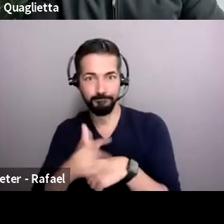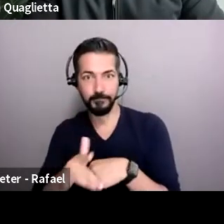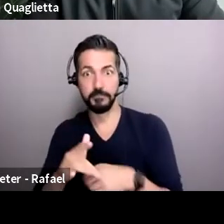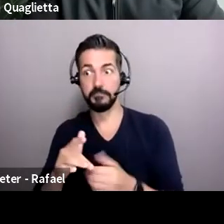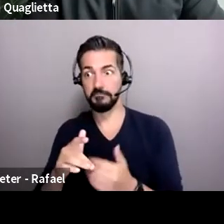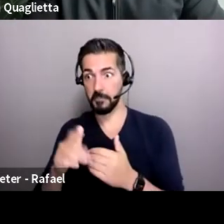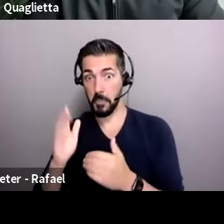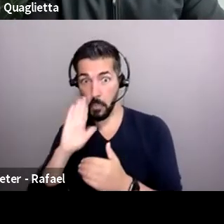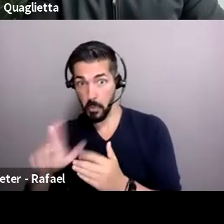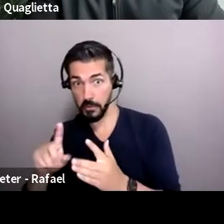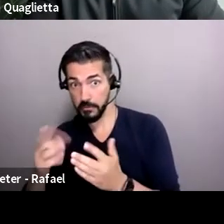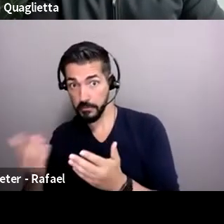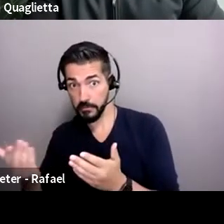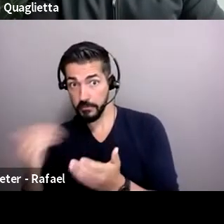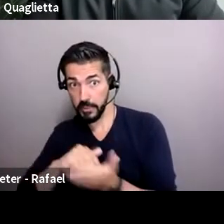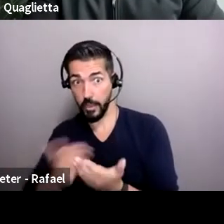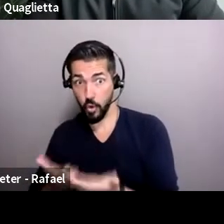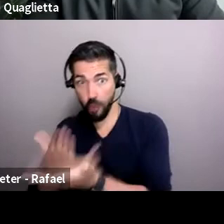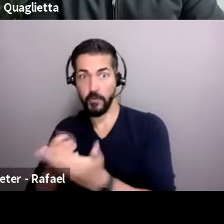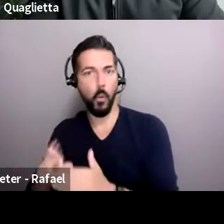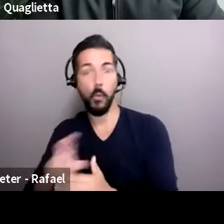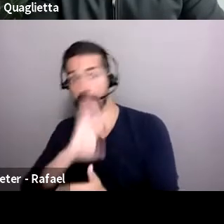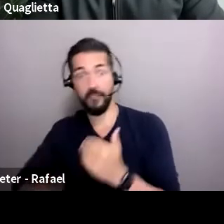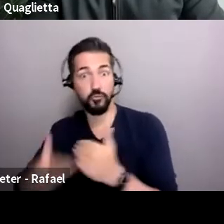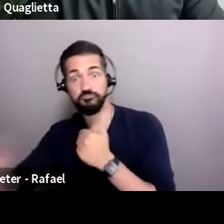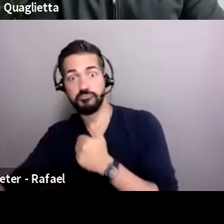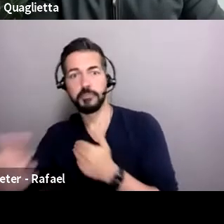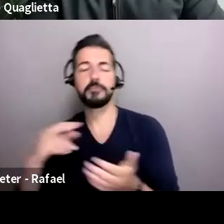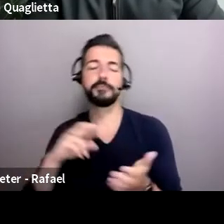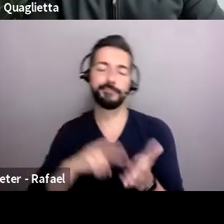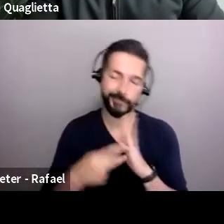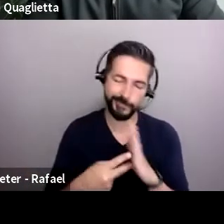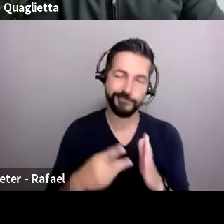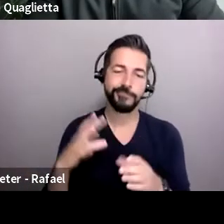That gets then into the deep of the SEO? Should you redirect?